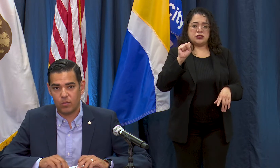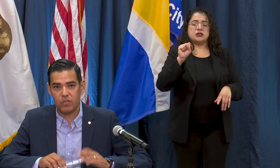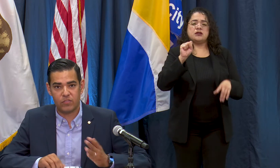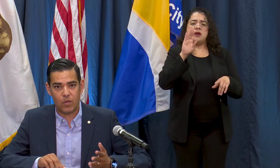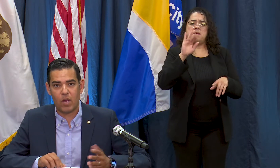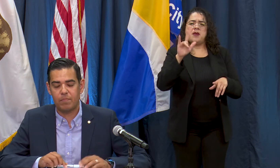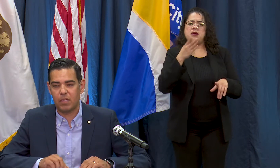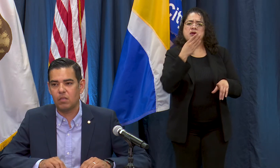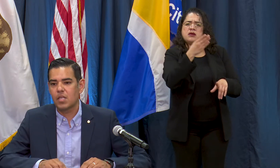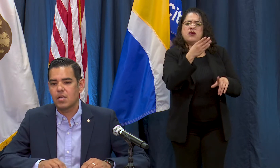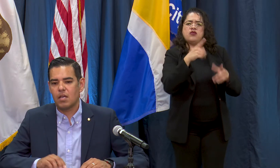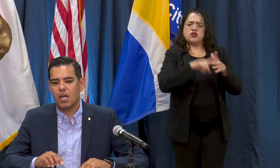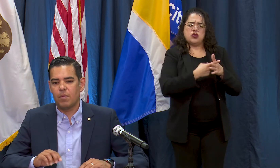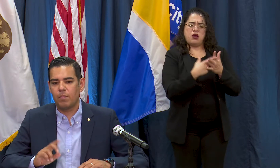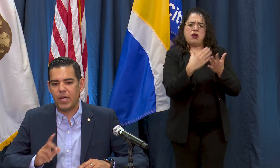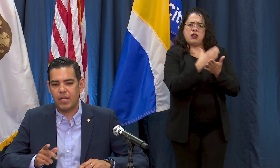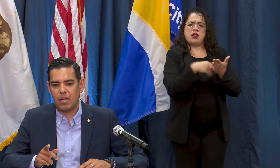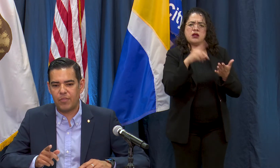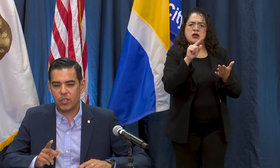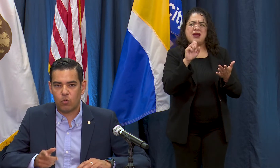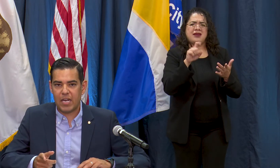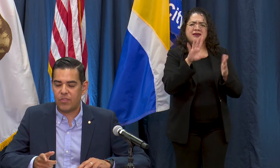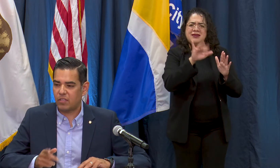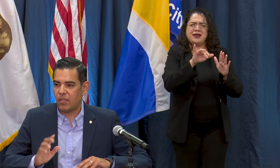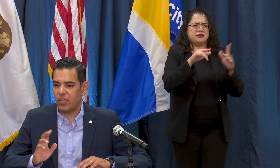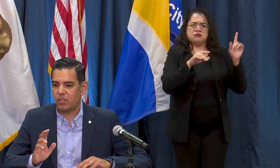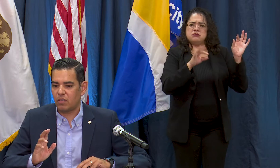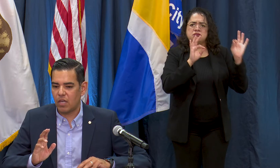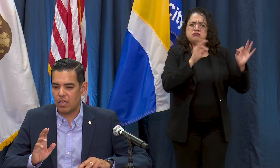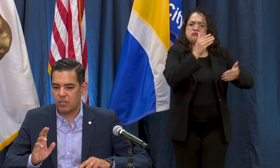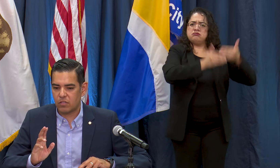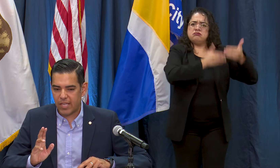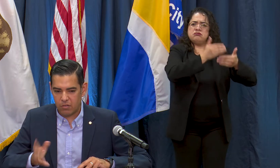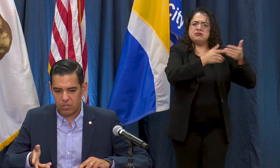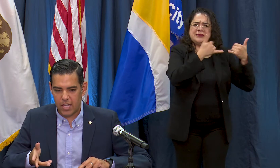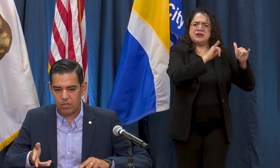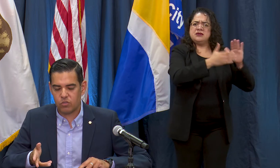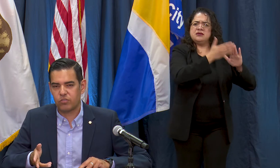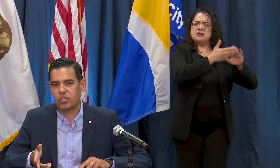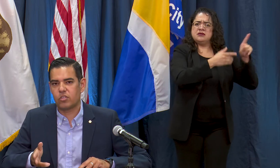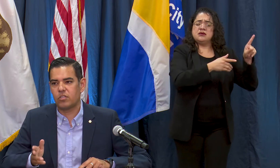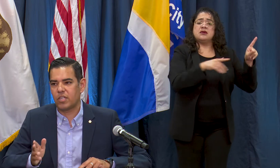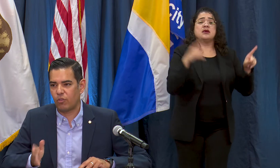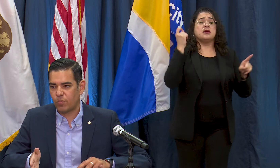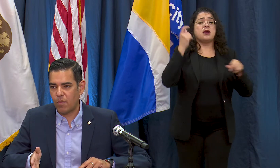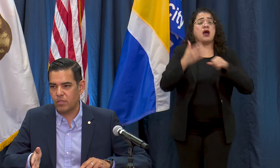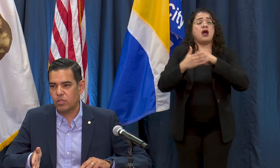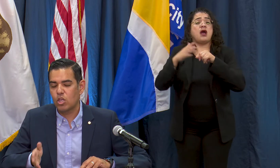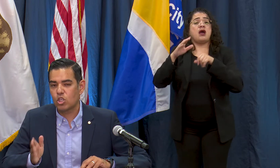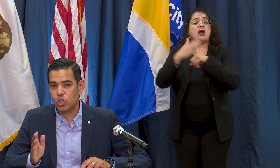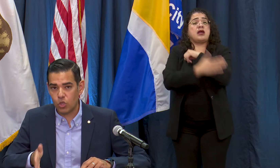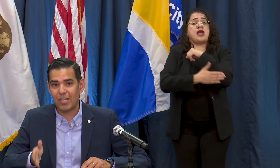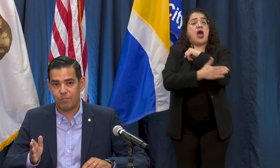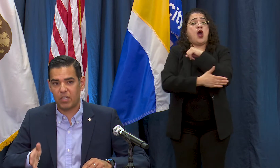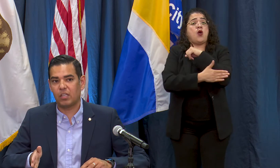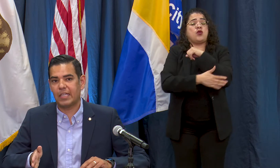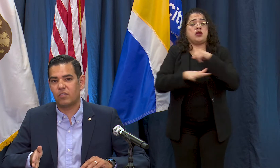the statewide bill but I think you're right. I think count jurisdictions and health departments should have been collecting